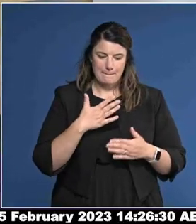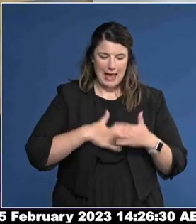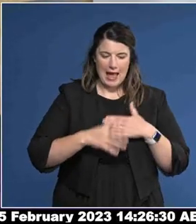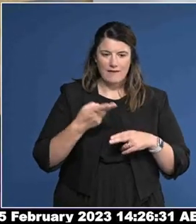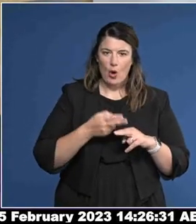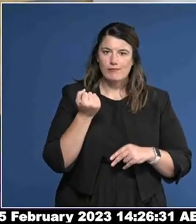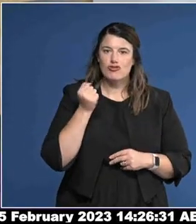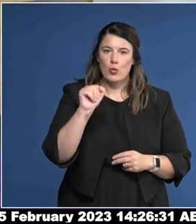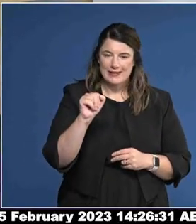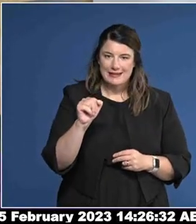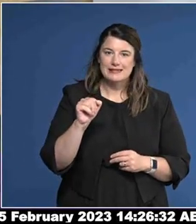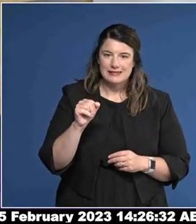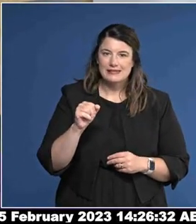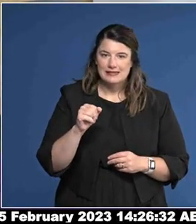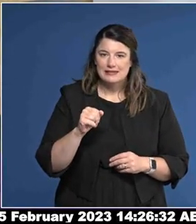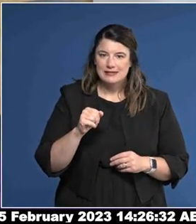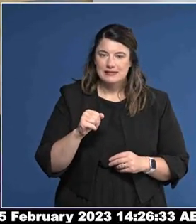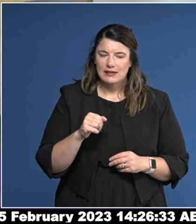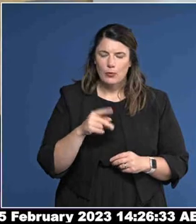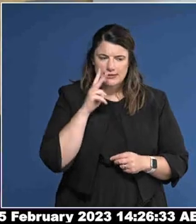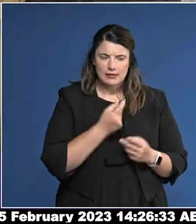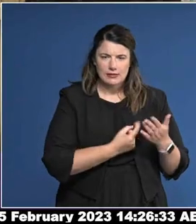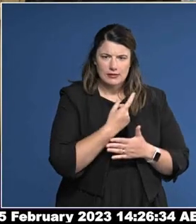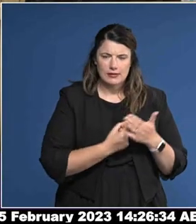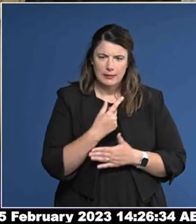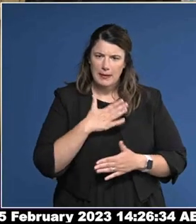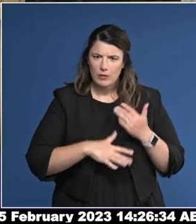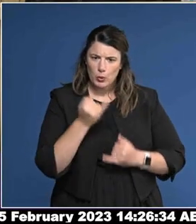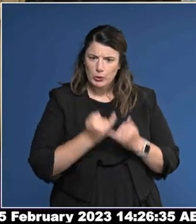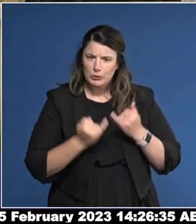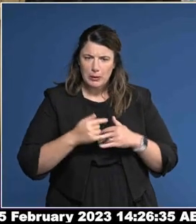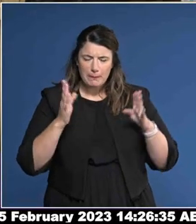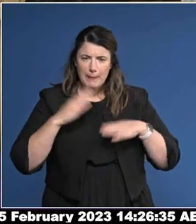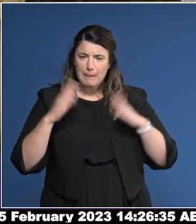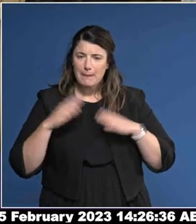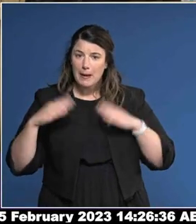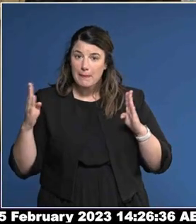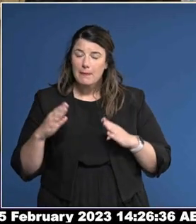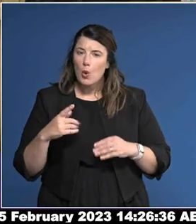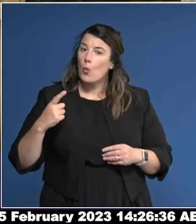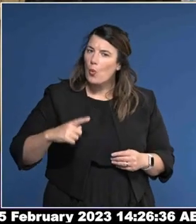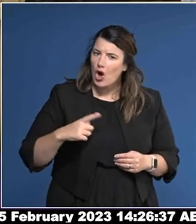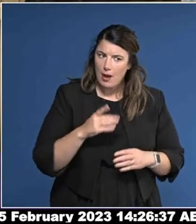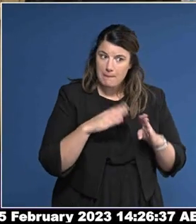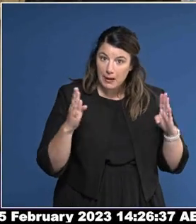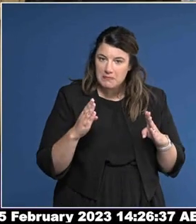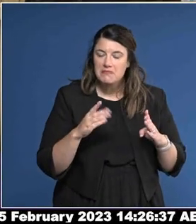And that, more often than not, is as a result of a reaction to that abuse of that